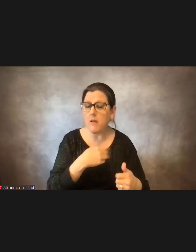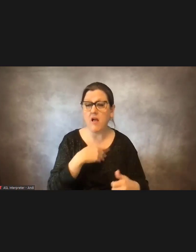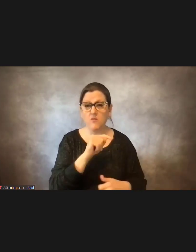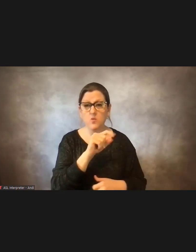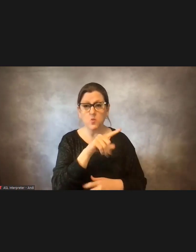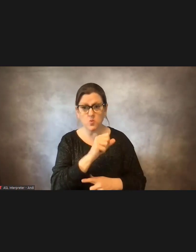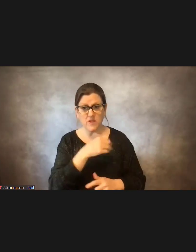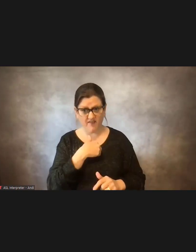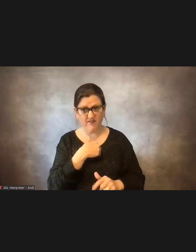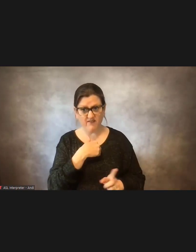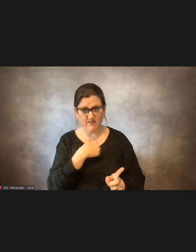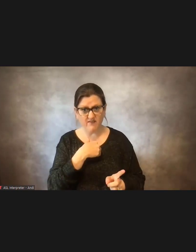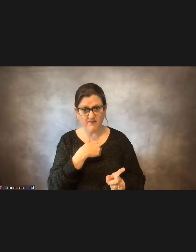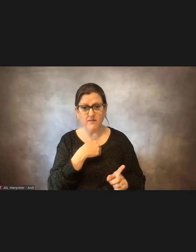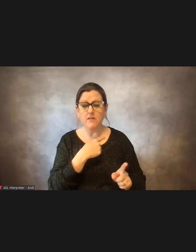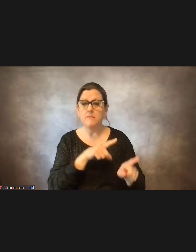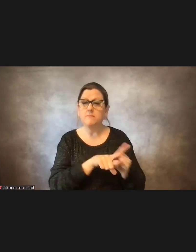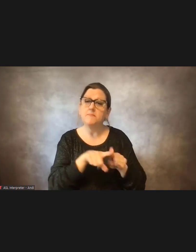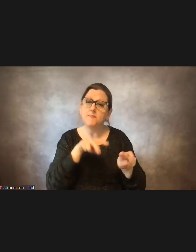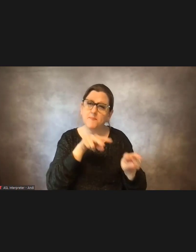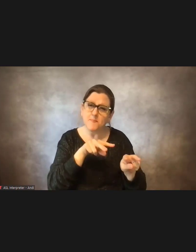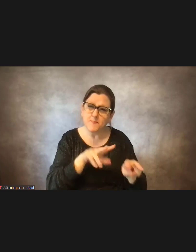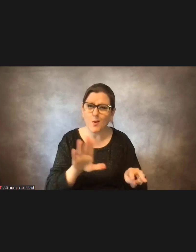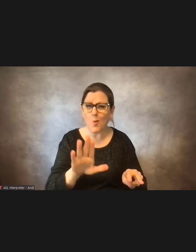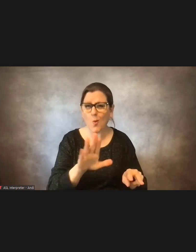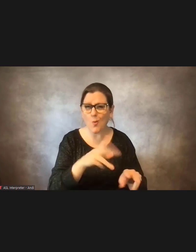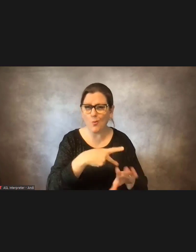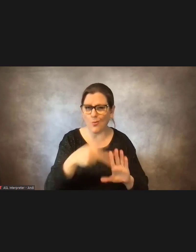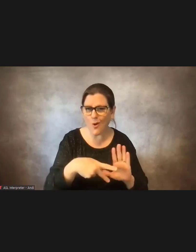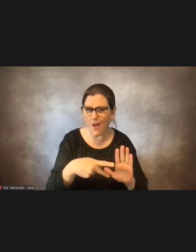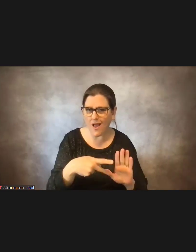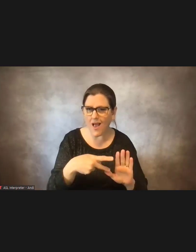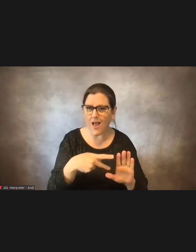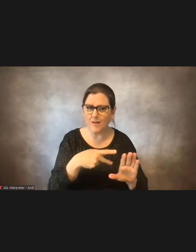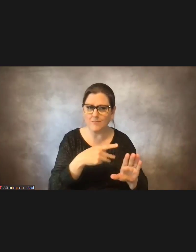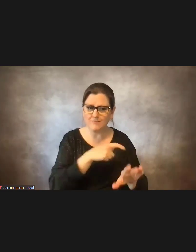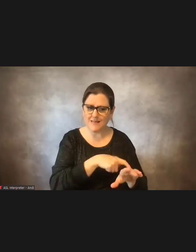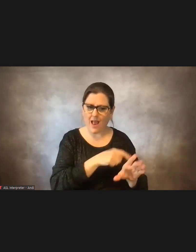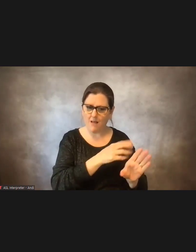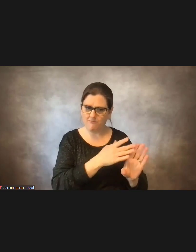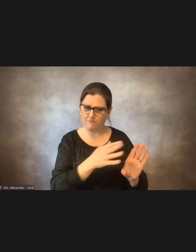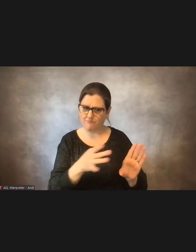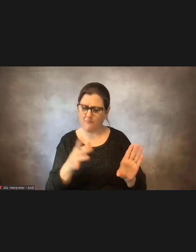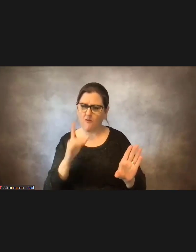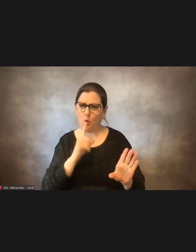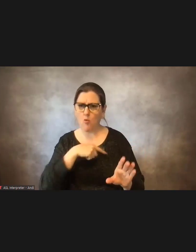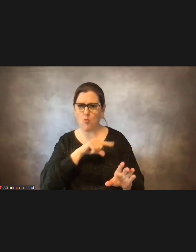as well as monitoring your program, um, over time for quality.